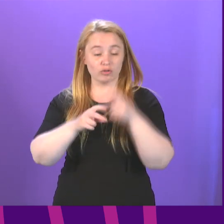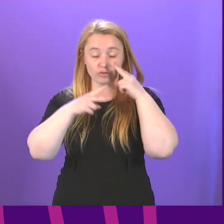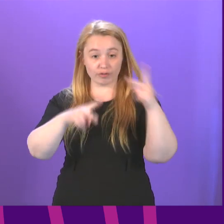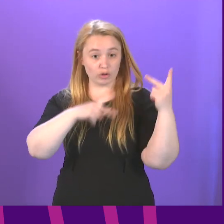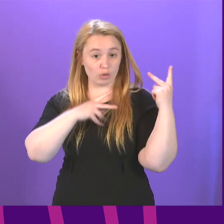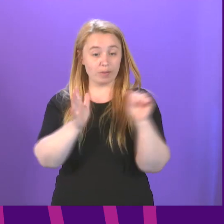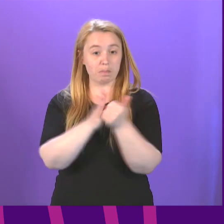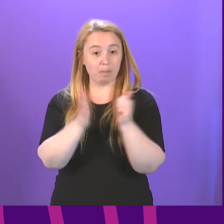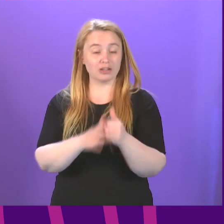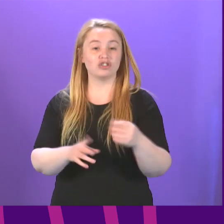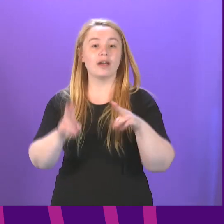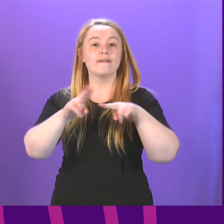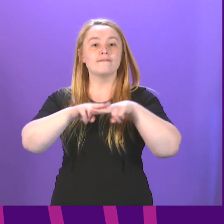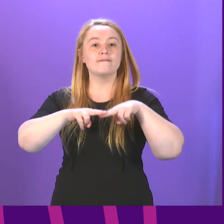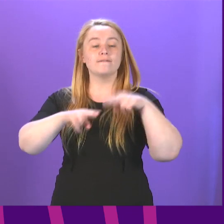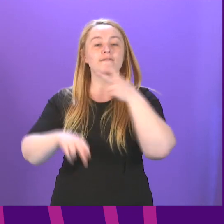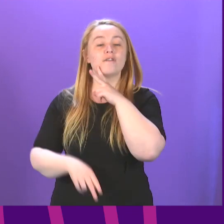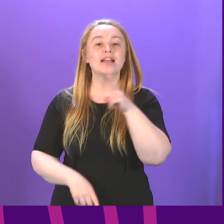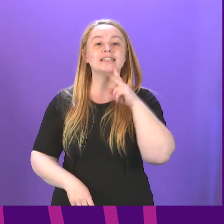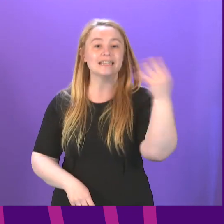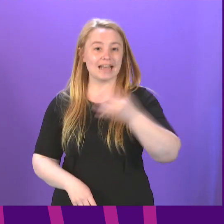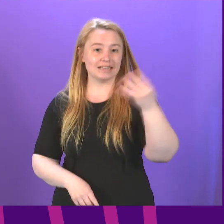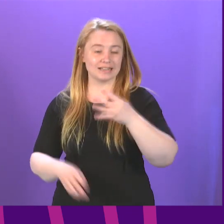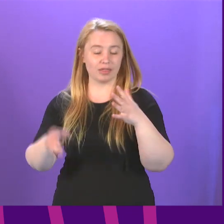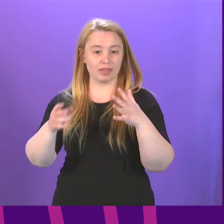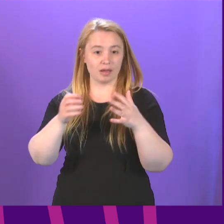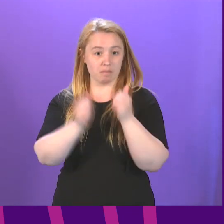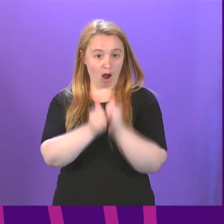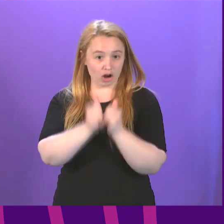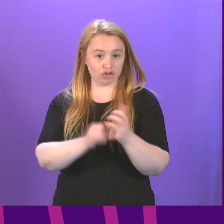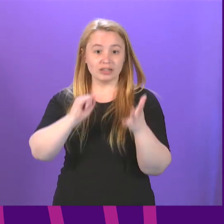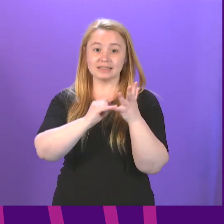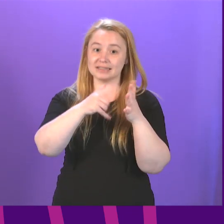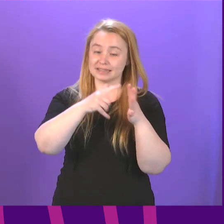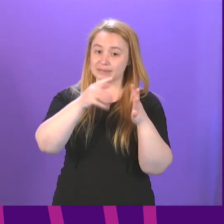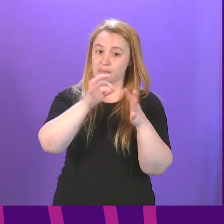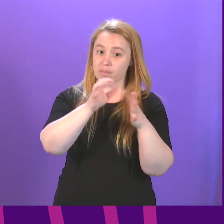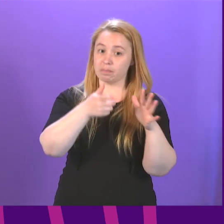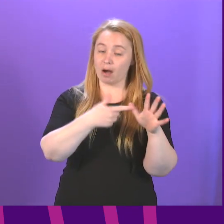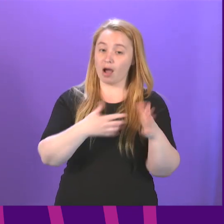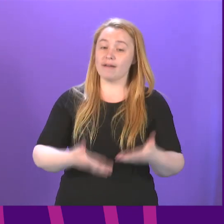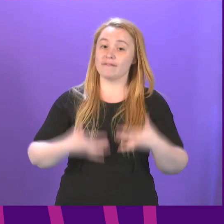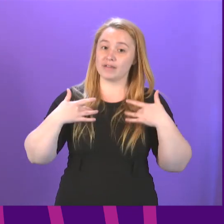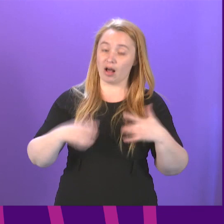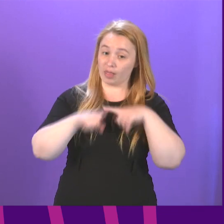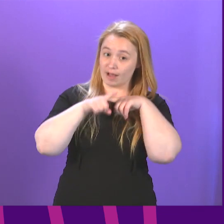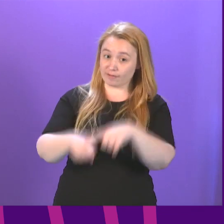on Friday 19 March. SEPA and the Scottish Government are clear that compliance with Scotland’s environmental laws is non-negotiable.